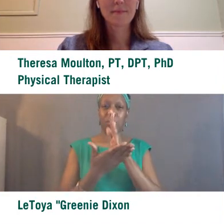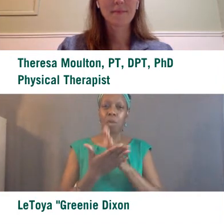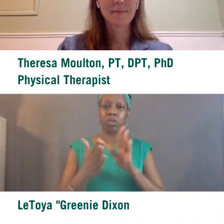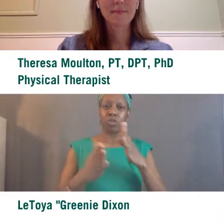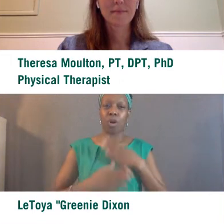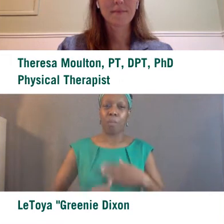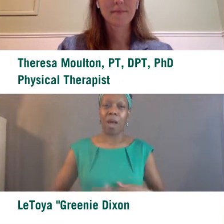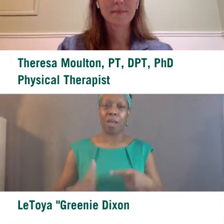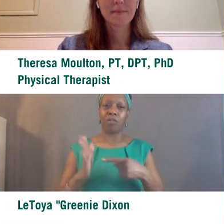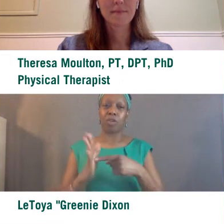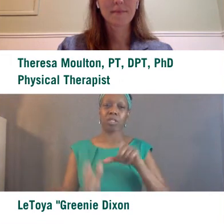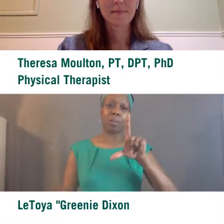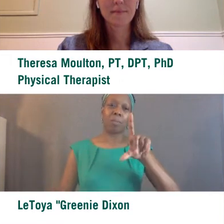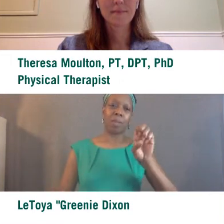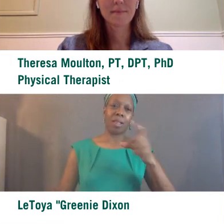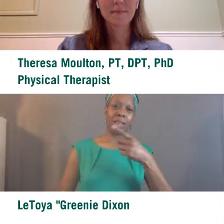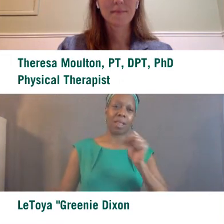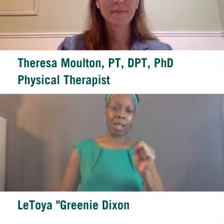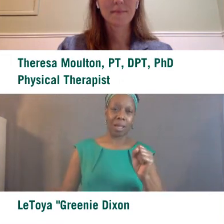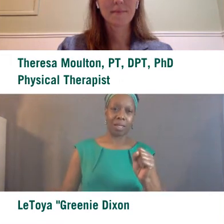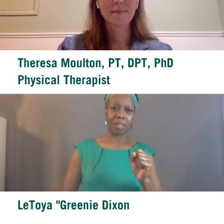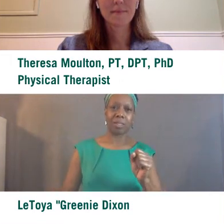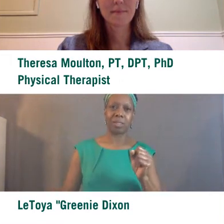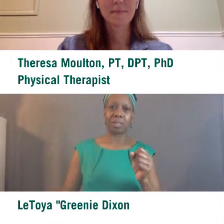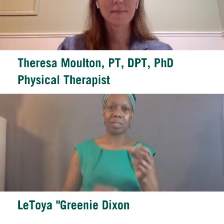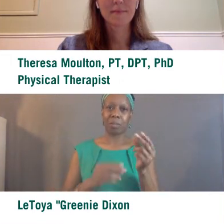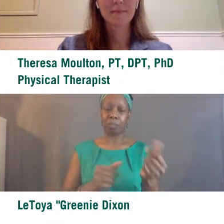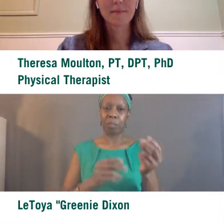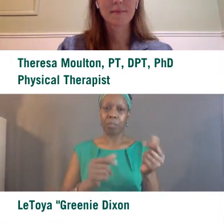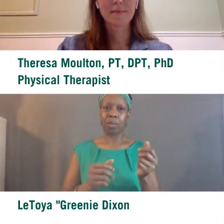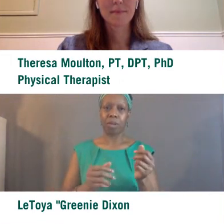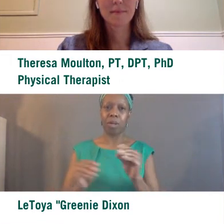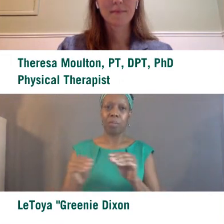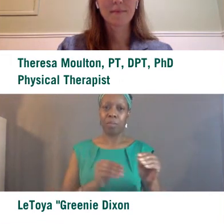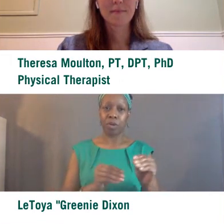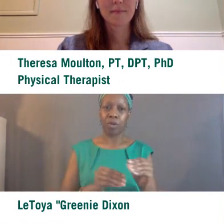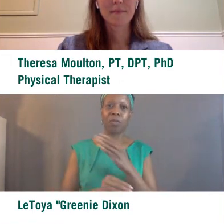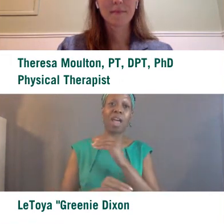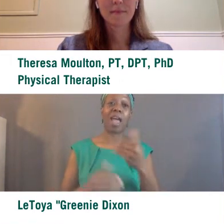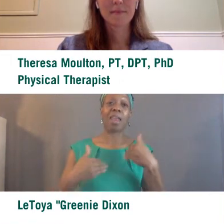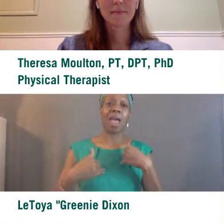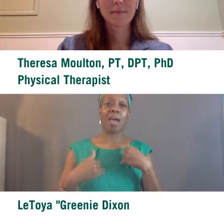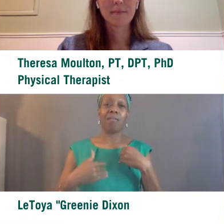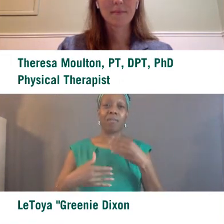And then there's multiple outpatient sites that are also still open. They're taking precautions.